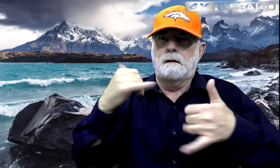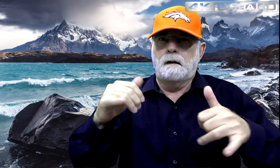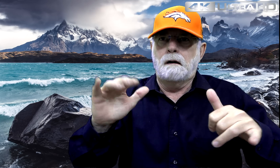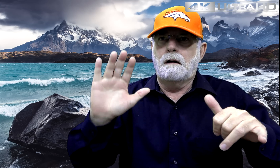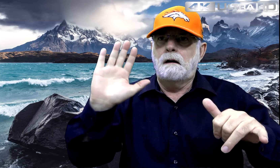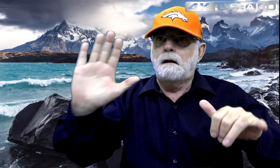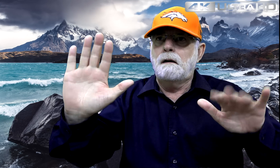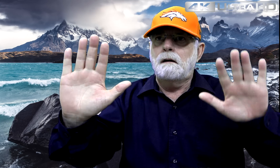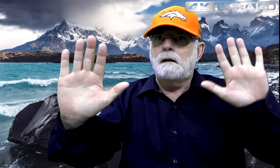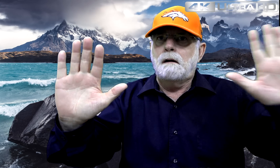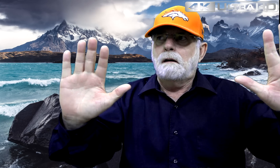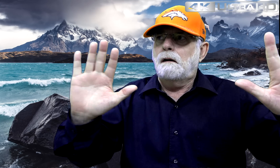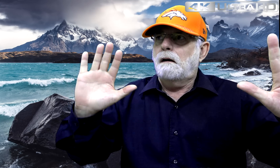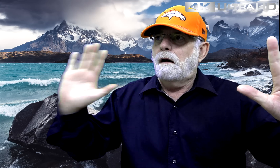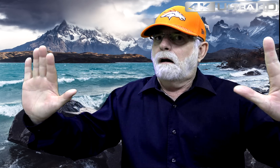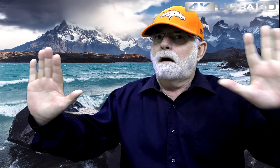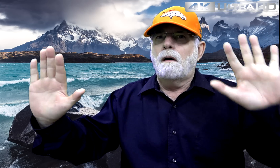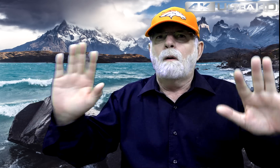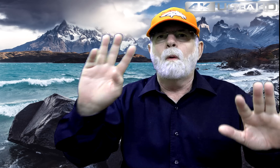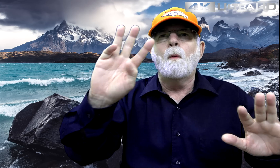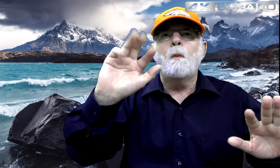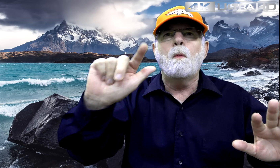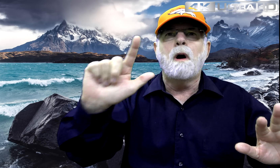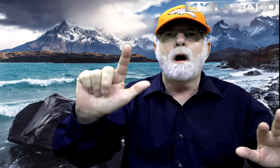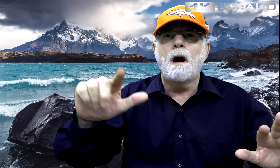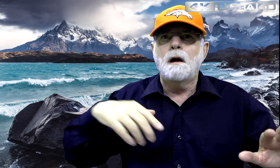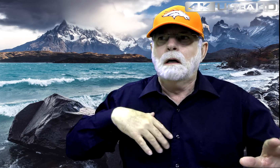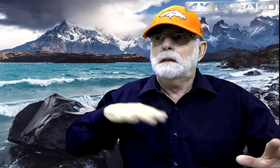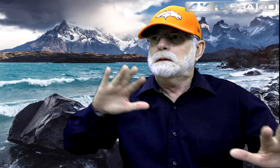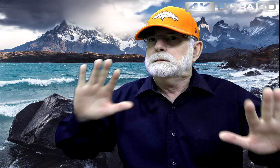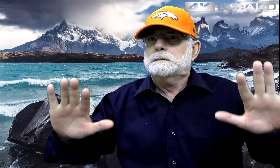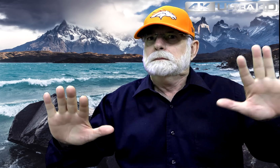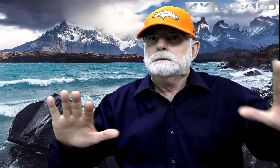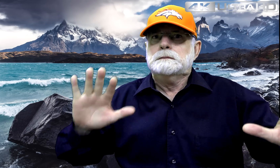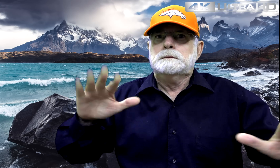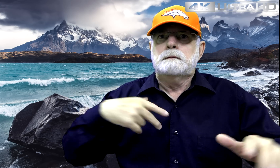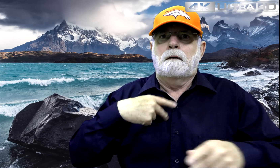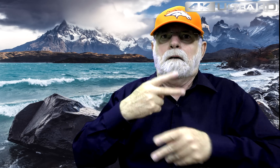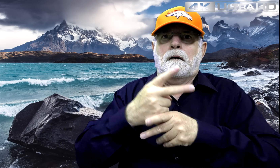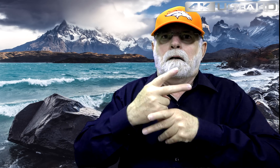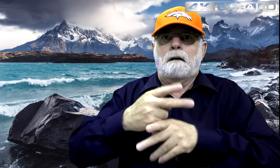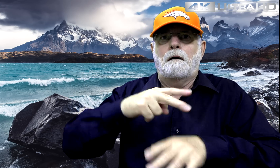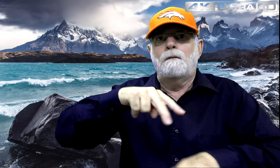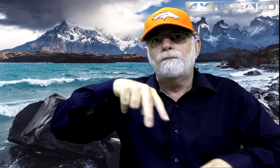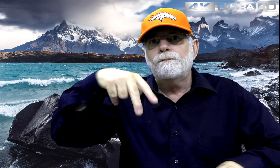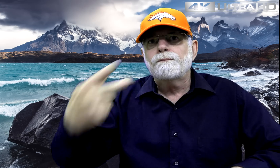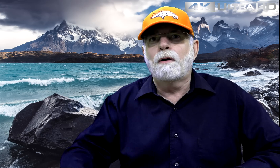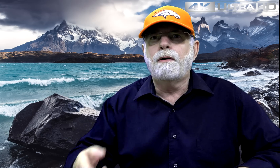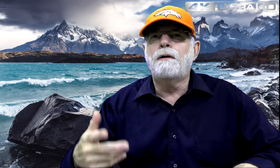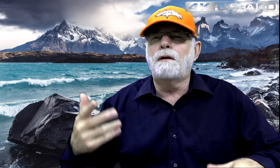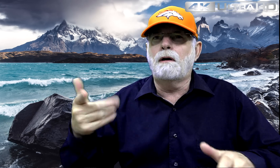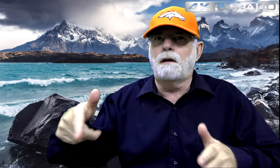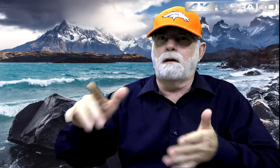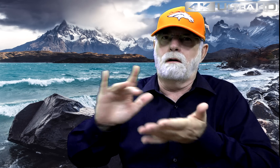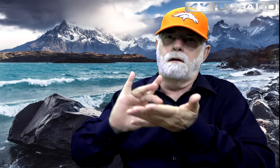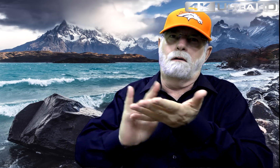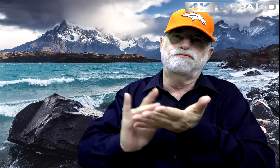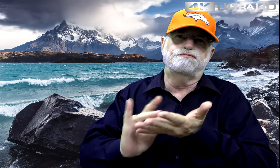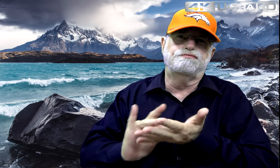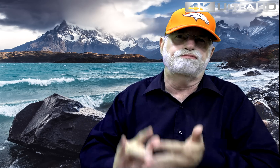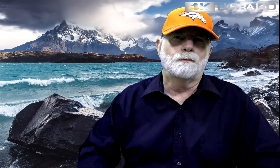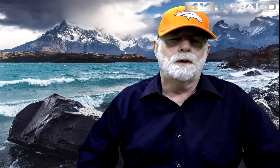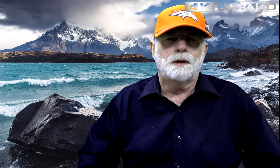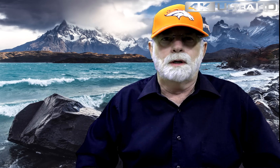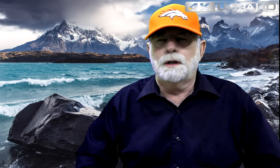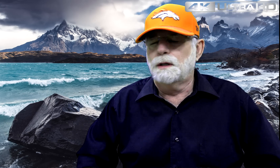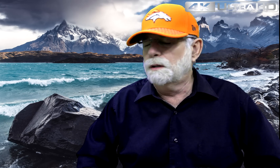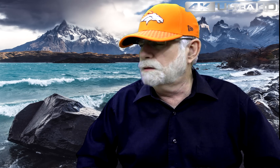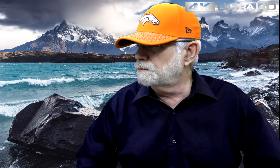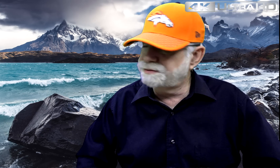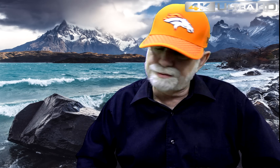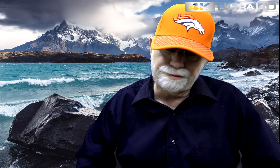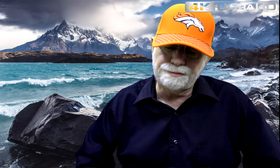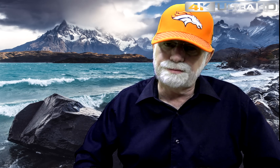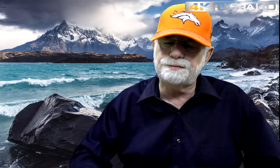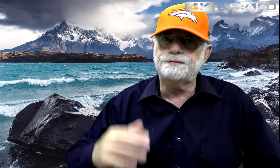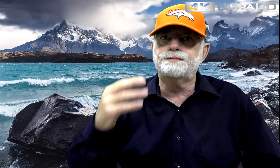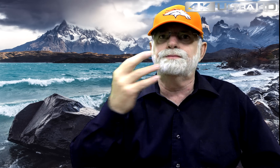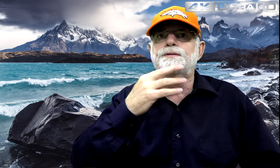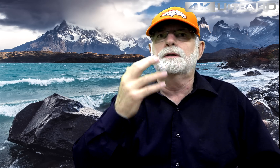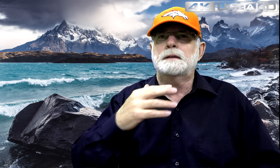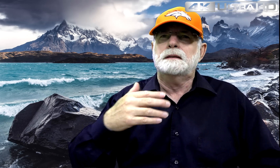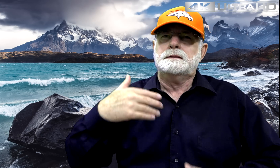I was touching the walls to walk trying to keep myself from falling. The medicine had me crazy. Wow,